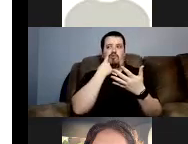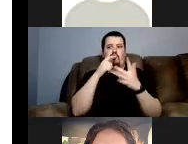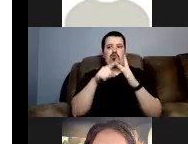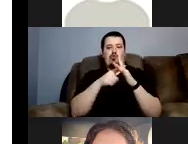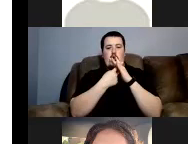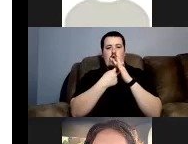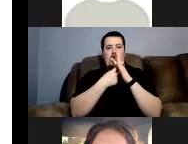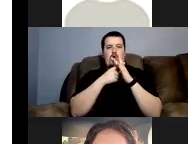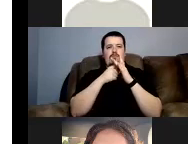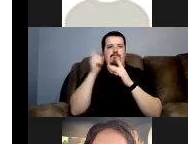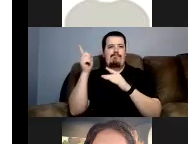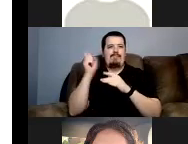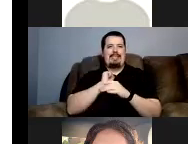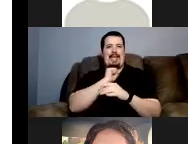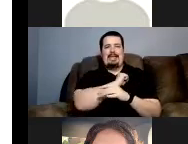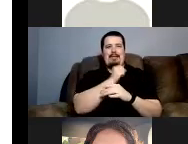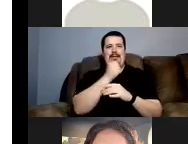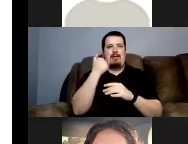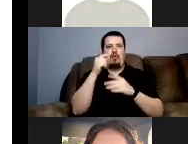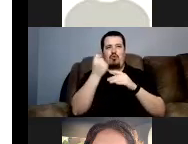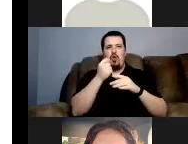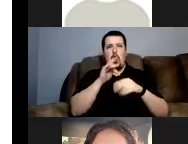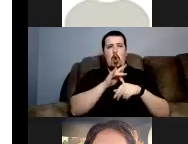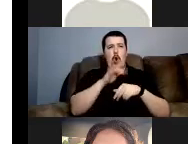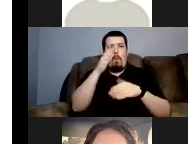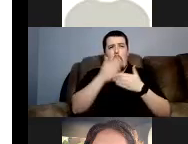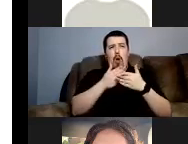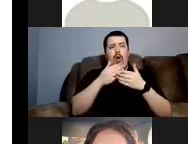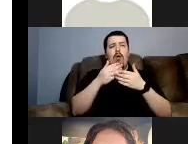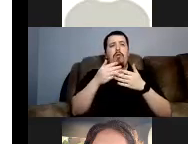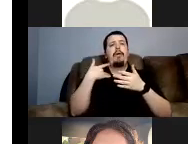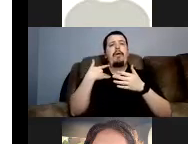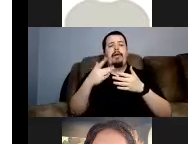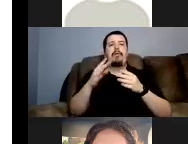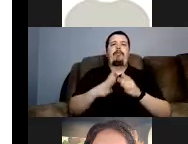ago on Tuesday. This early part is full of a lot of formalities, they're just starting to get into